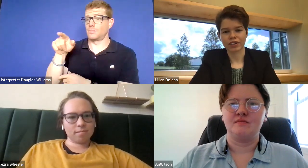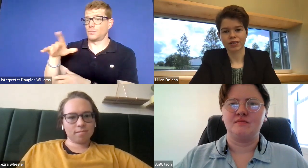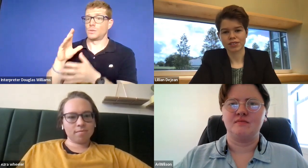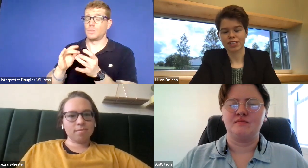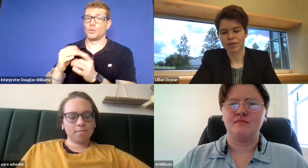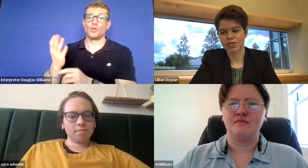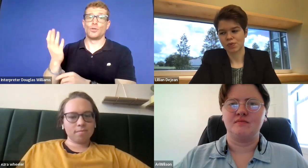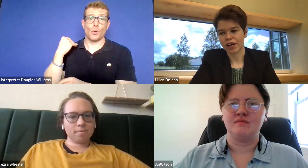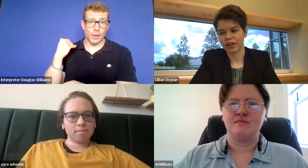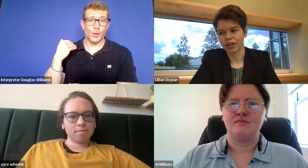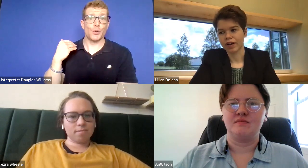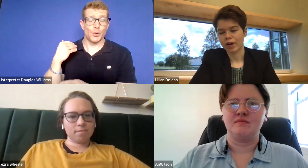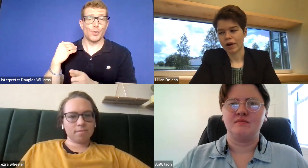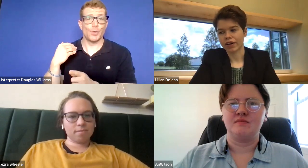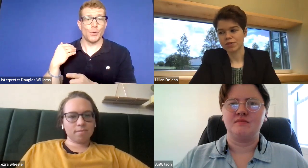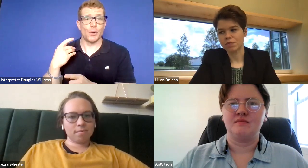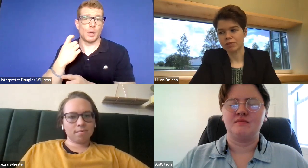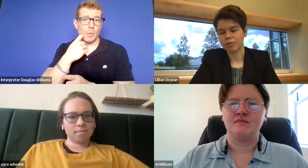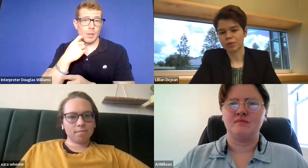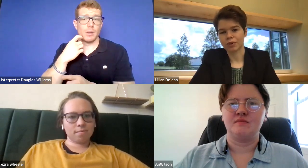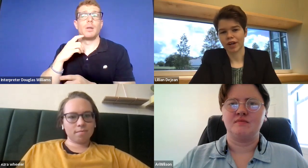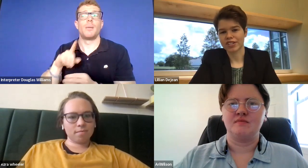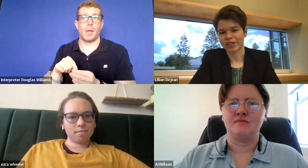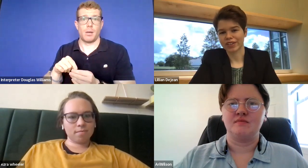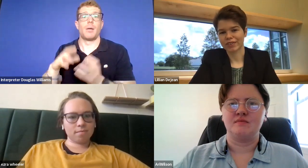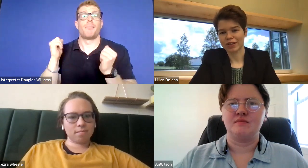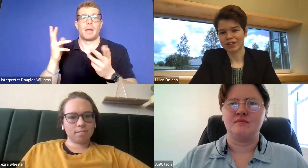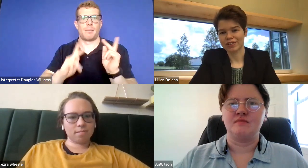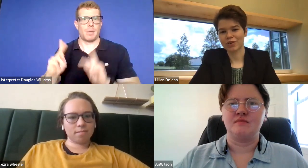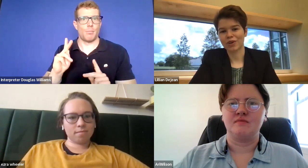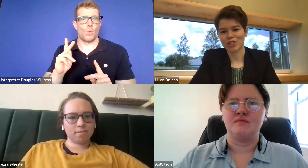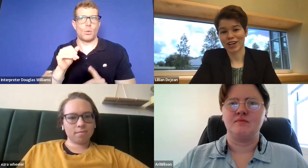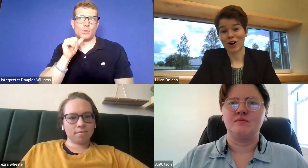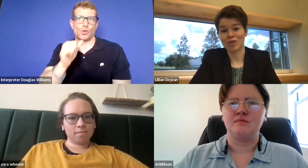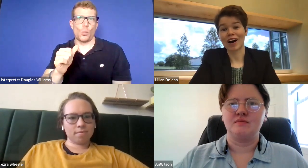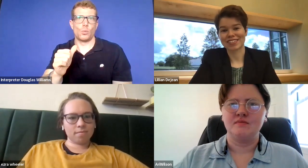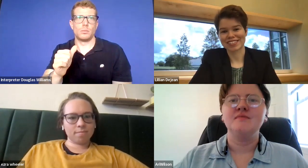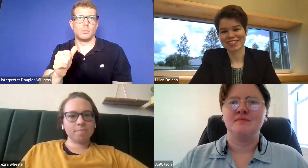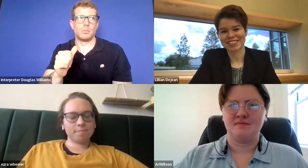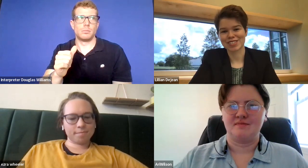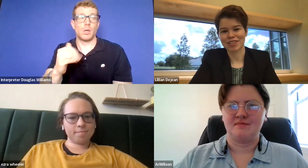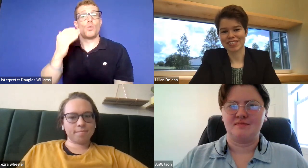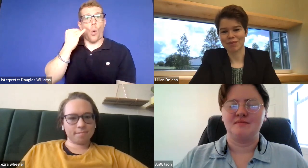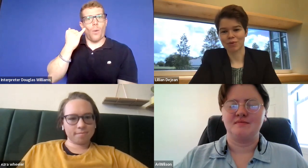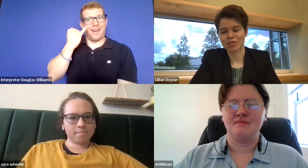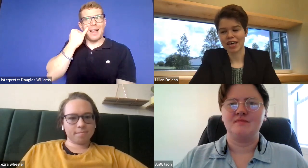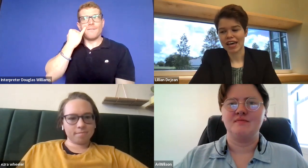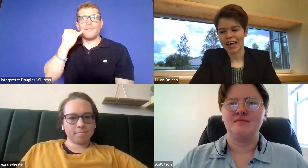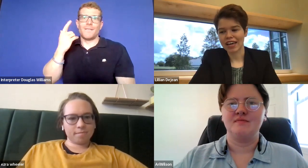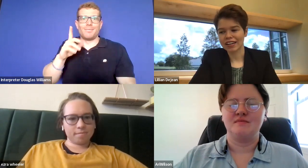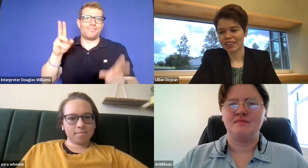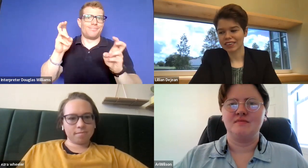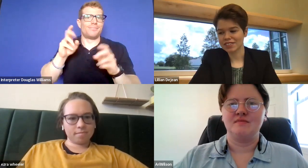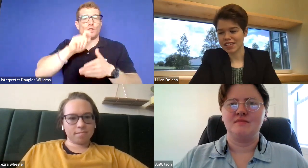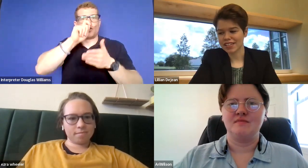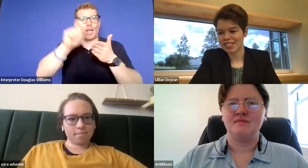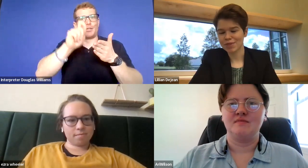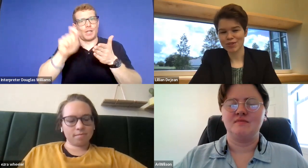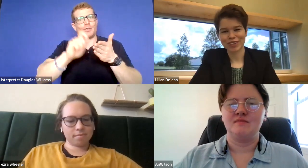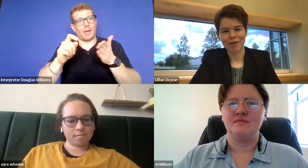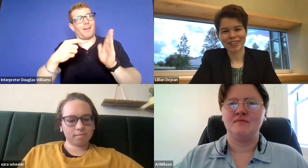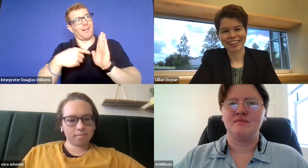Echo this sentiment, as well, how there's many people who don't necessarily don't know if they check all the boxes to be disabled, and there's that similar phenomenon in the